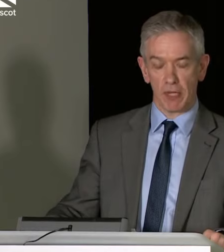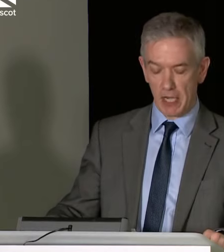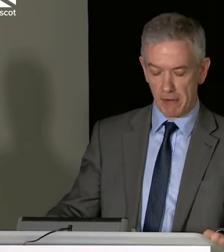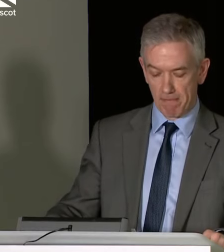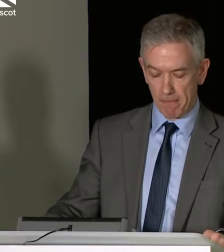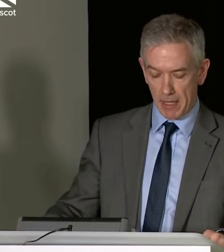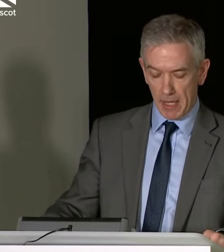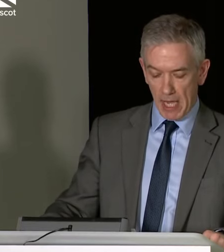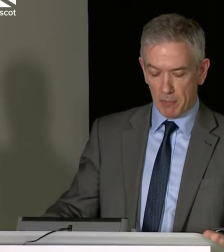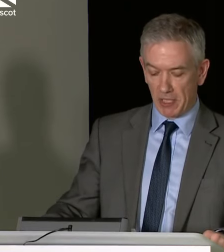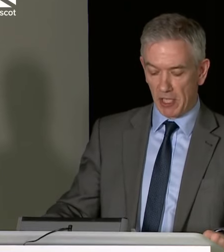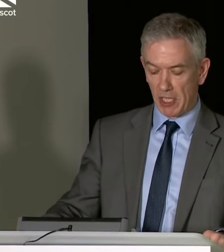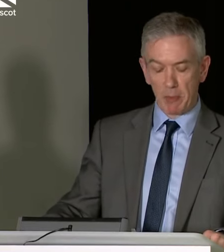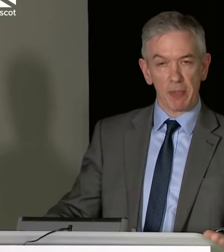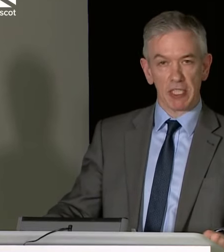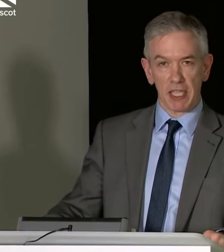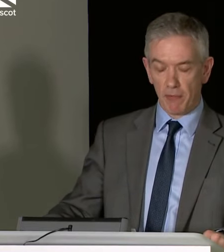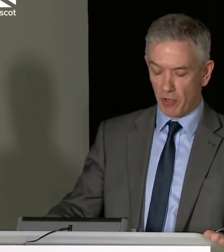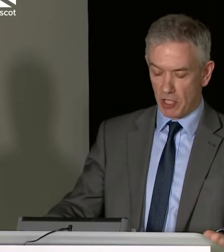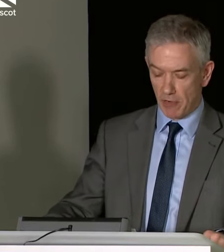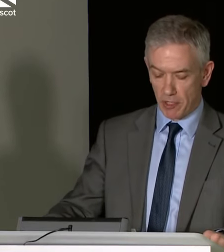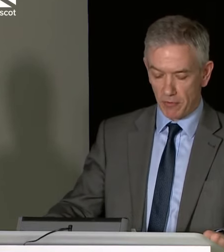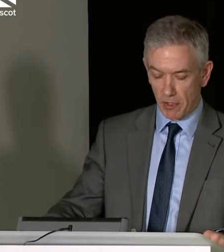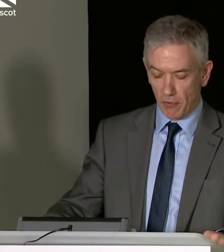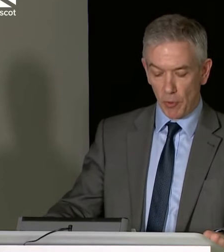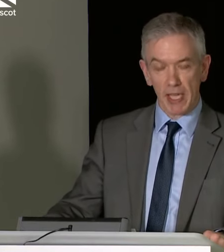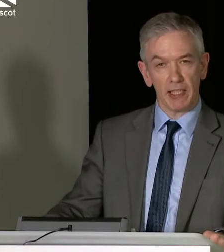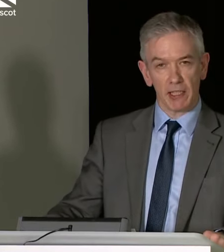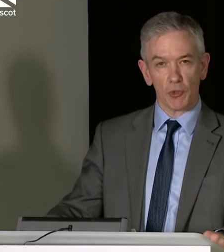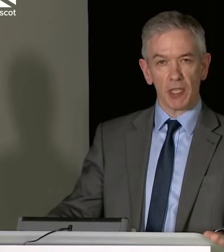year it's been an incredibly busy time for the service for the week ending the